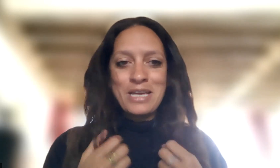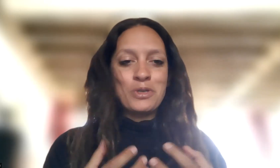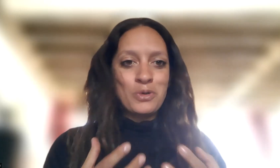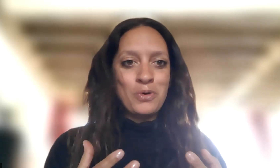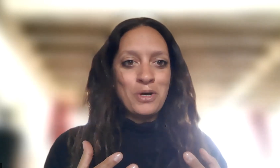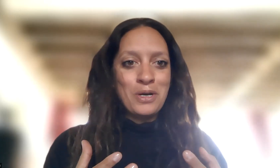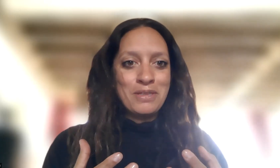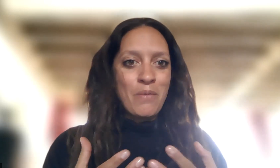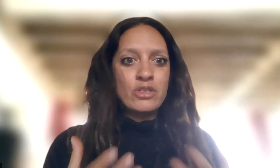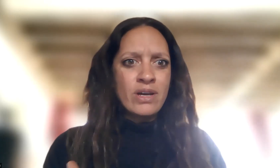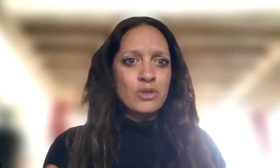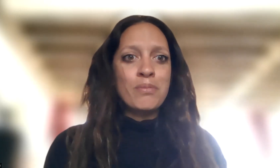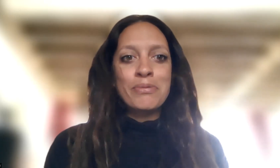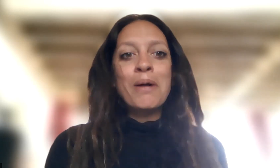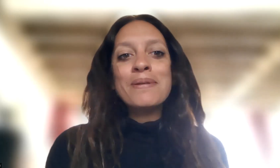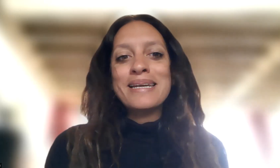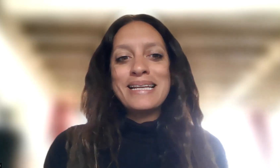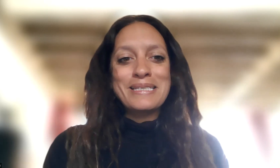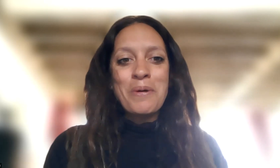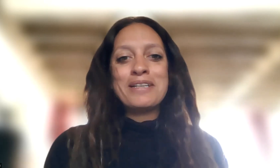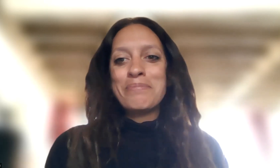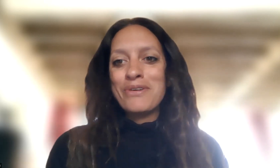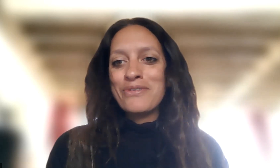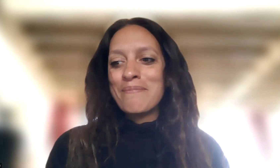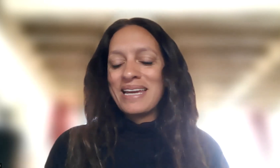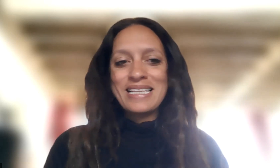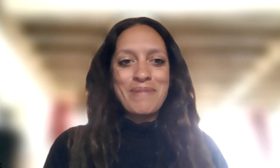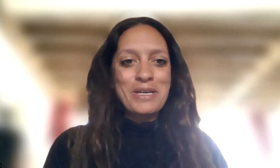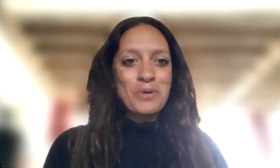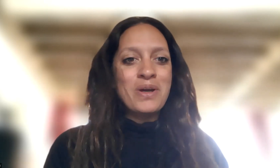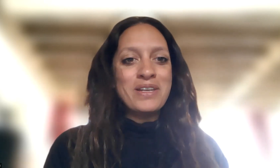that people do not think this is an extra part of their work, but this